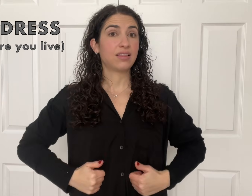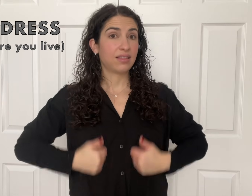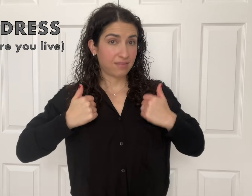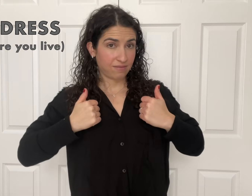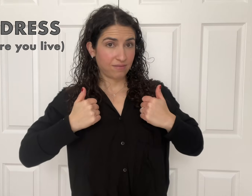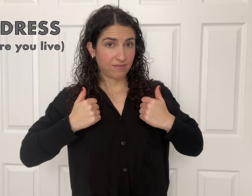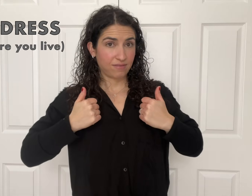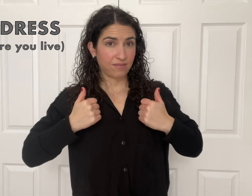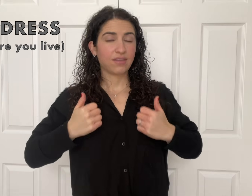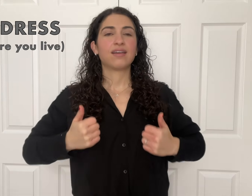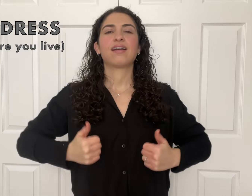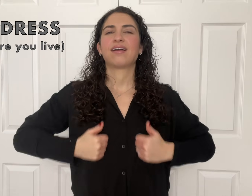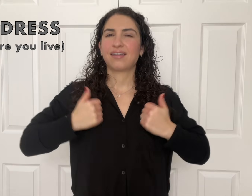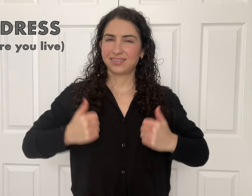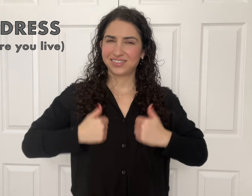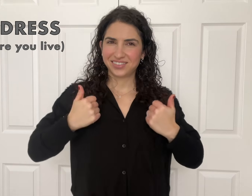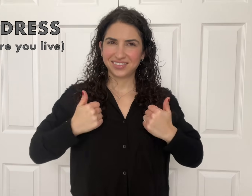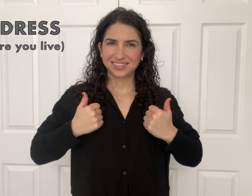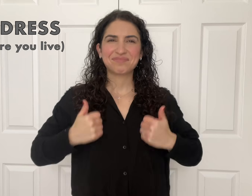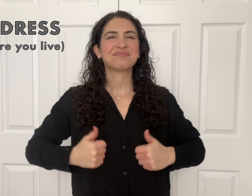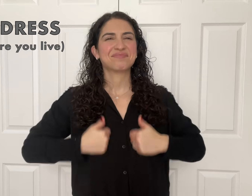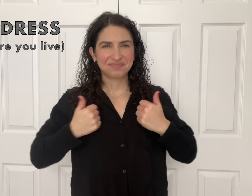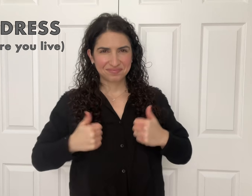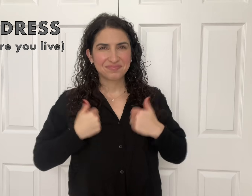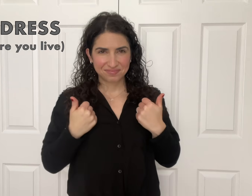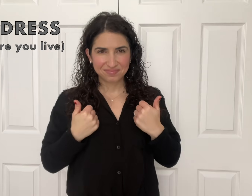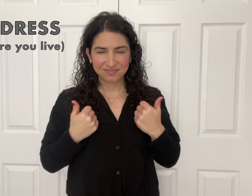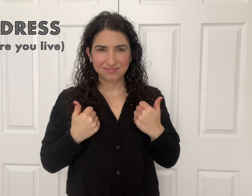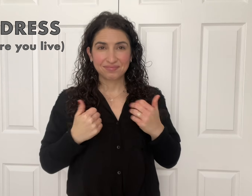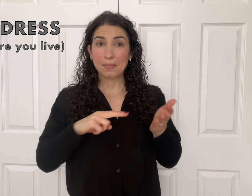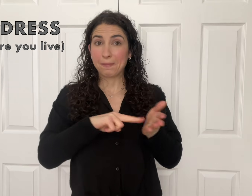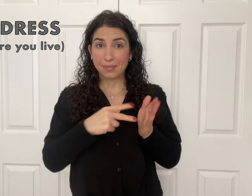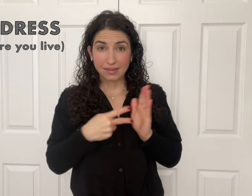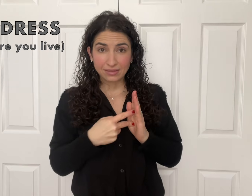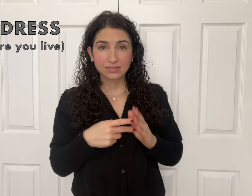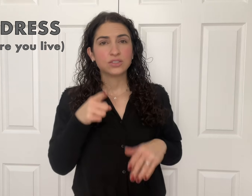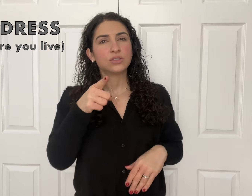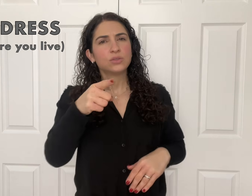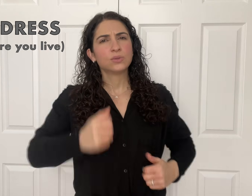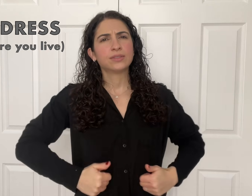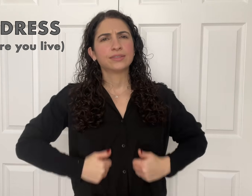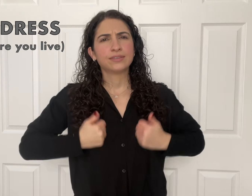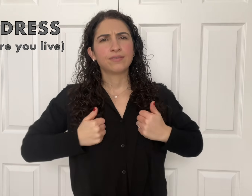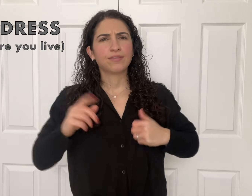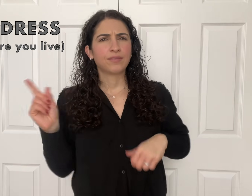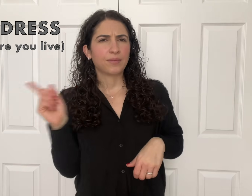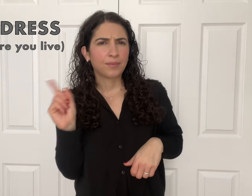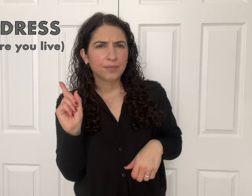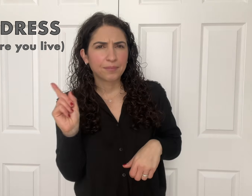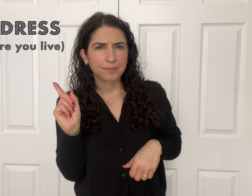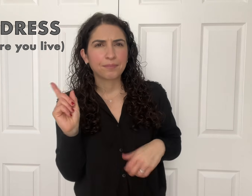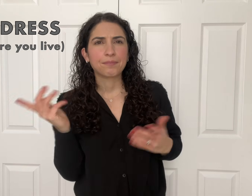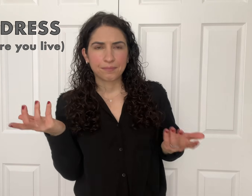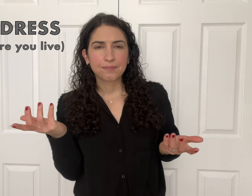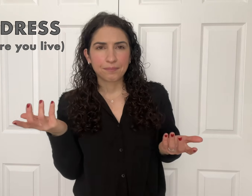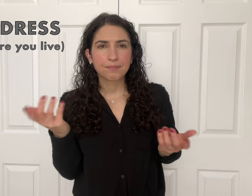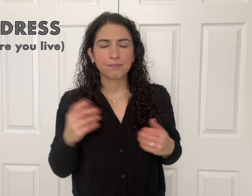LIVE, ADDRESS, meaning you live where.